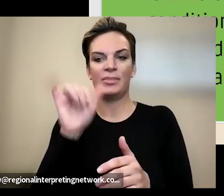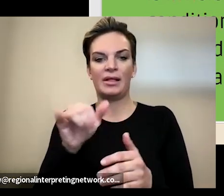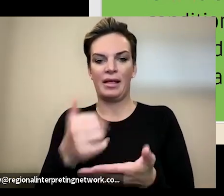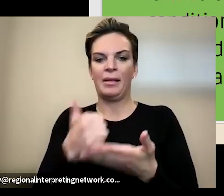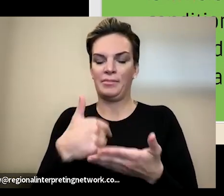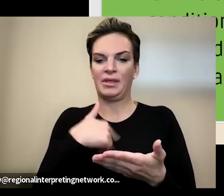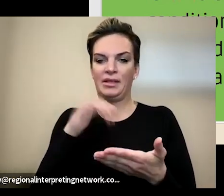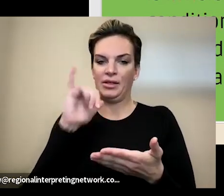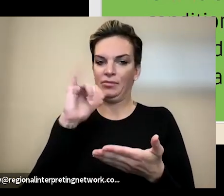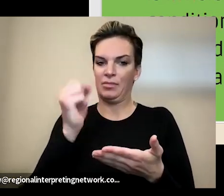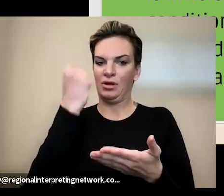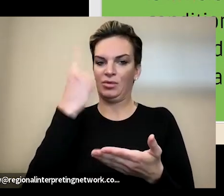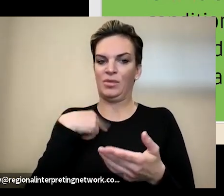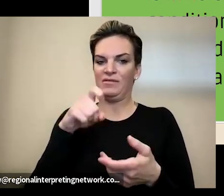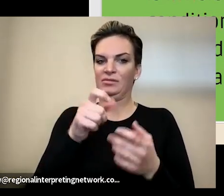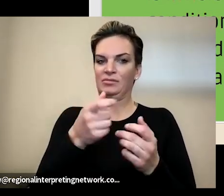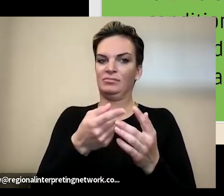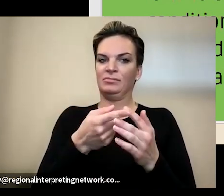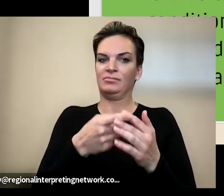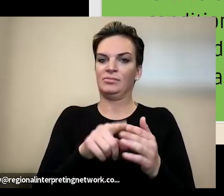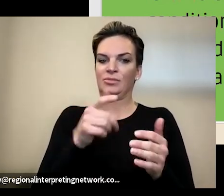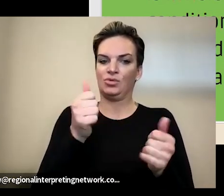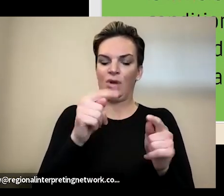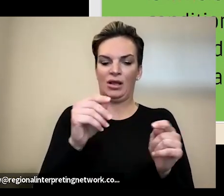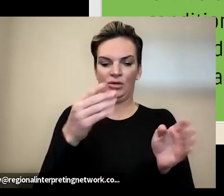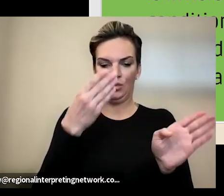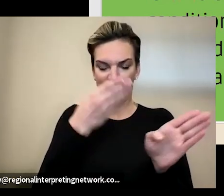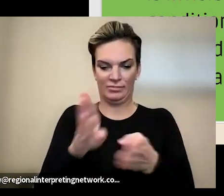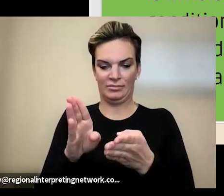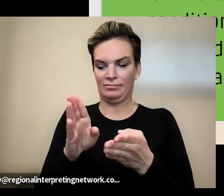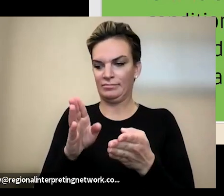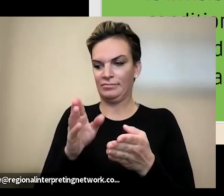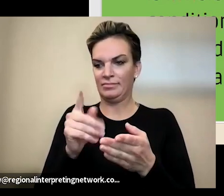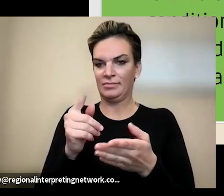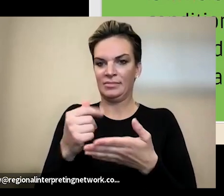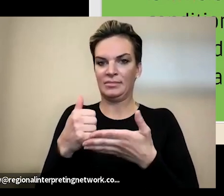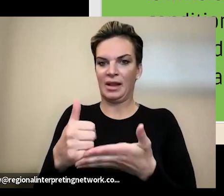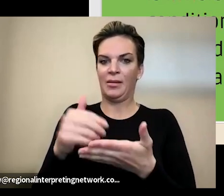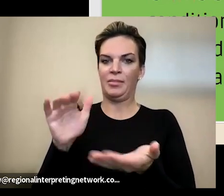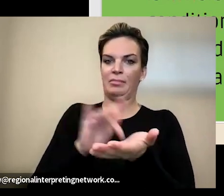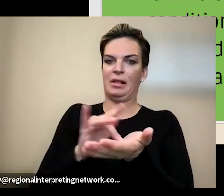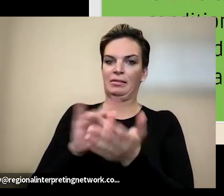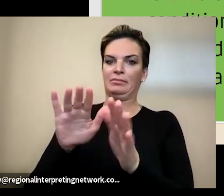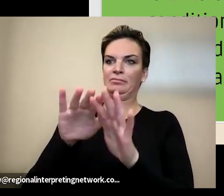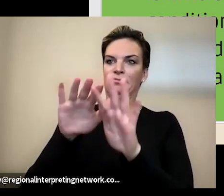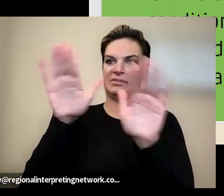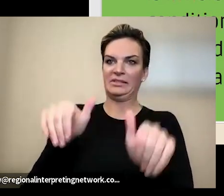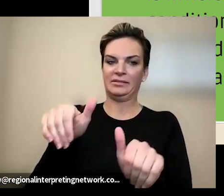that we need to start transitioning and helping the medical system as a whole recognize that